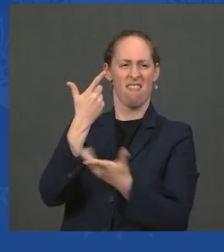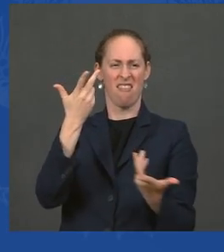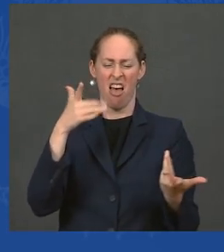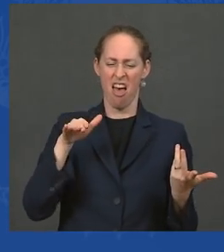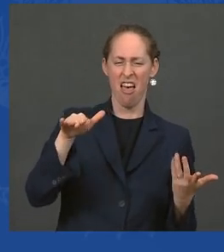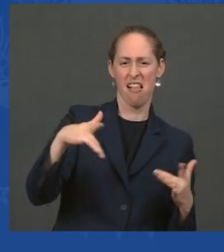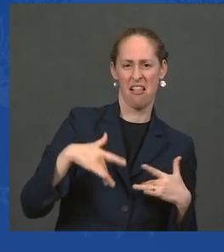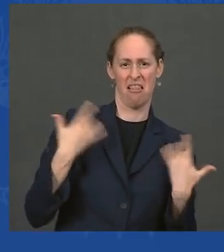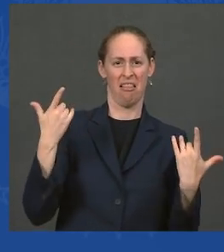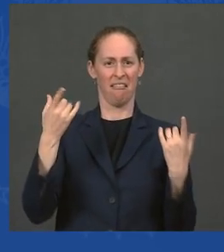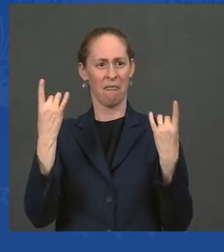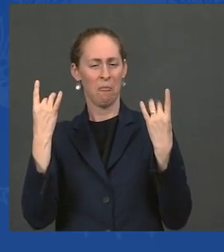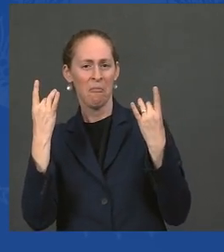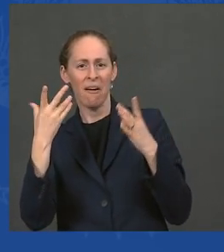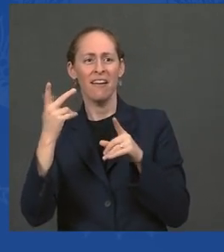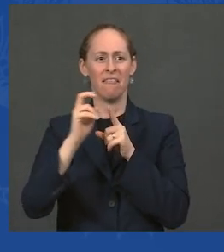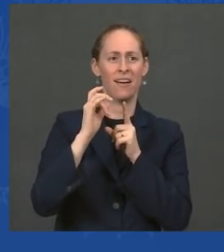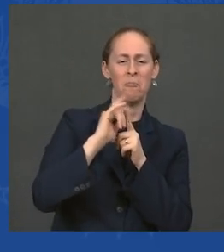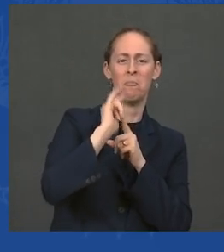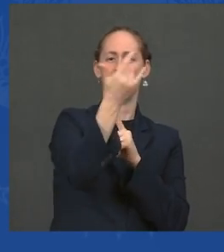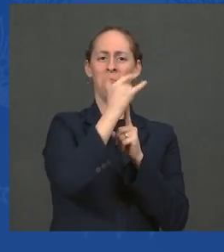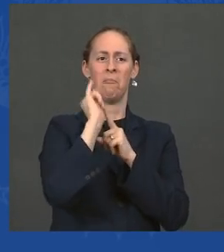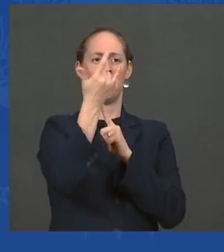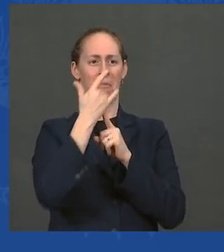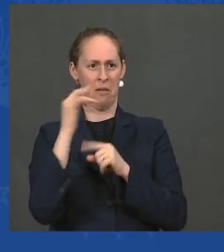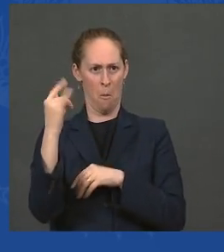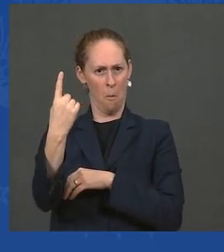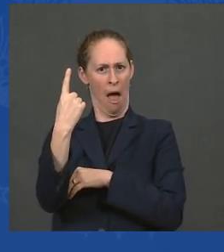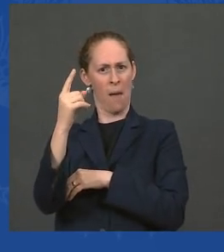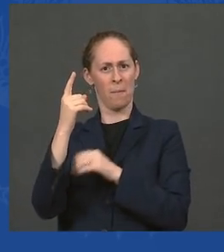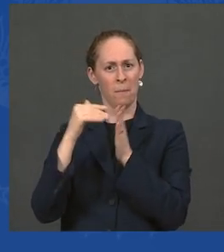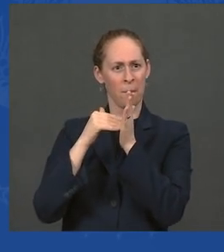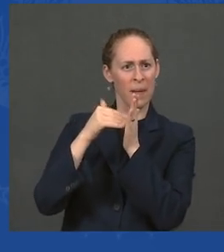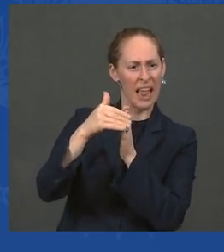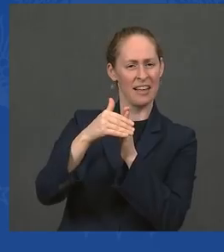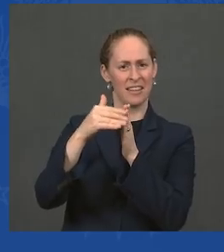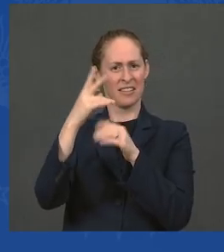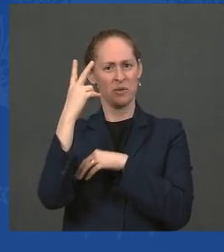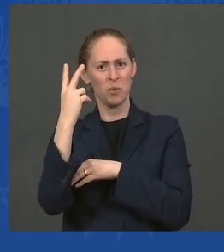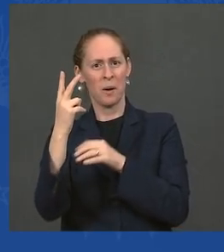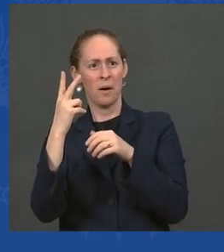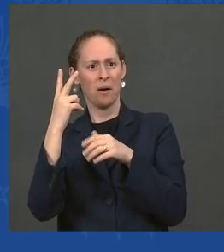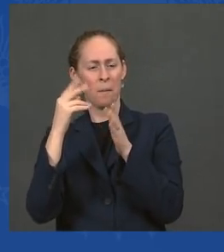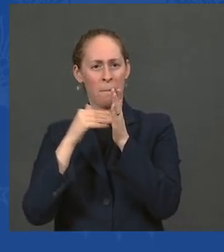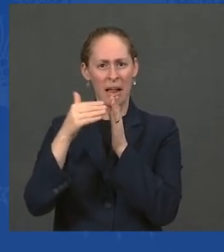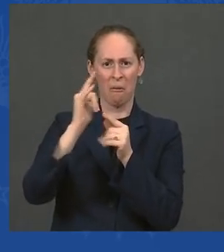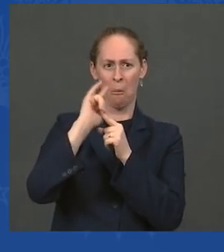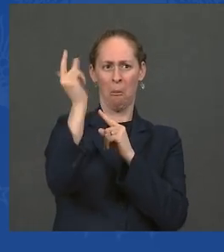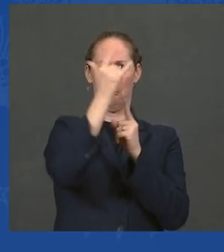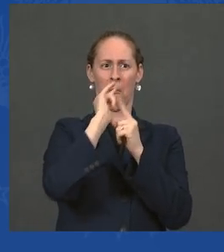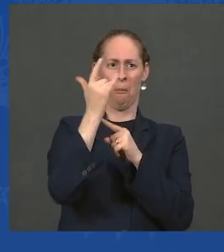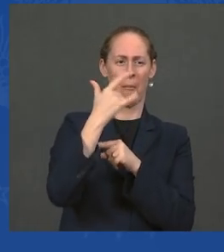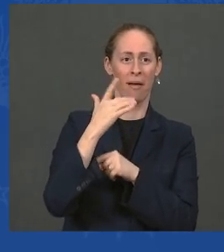Big deal" -- whatever is was -- "…1,200,000 miles Air Force. You know how many miles you did Amtrak?"